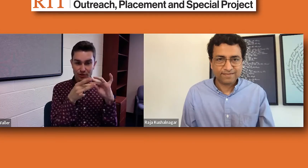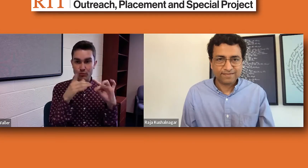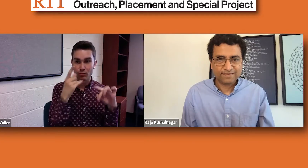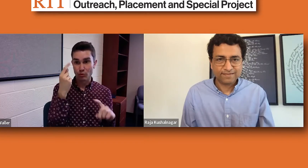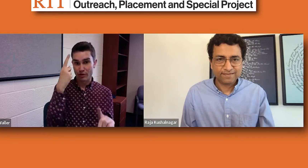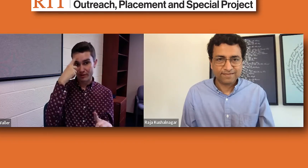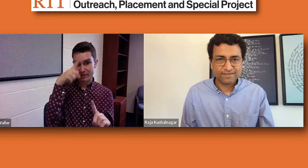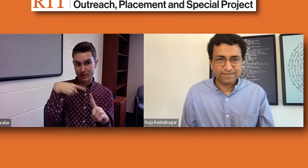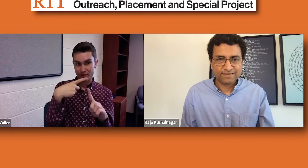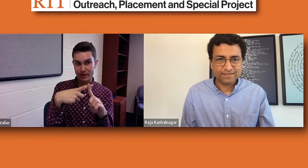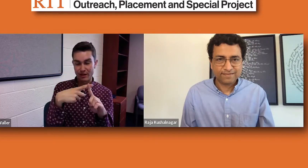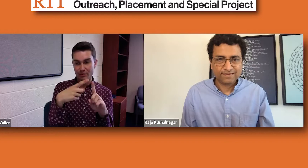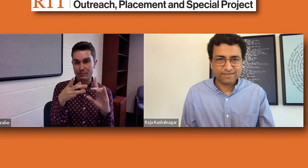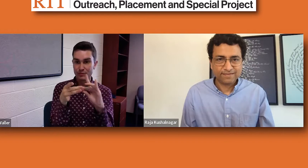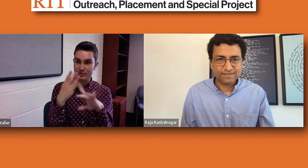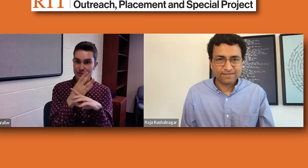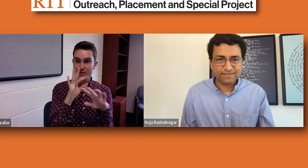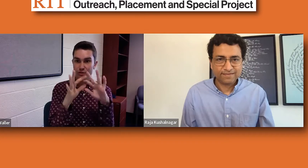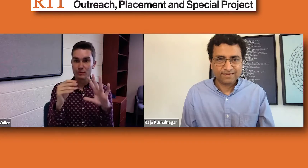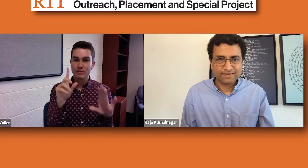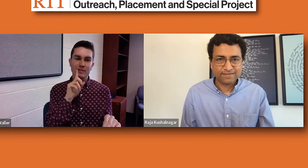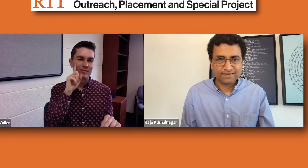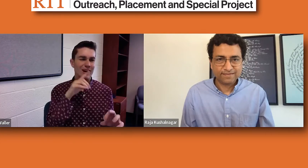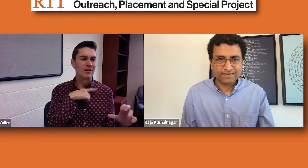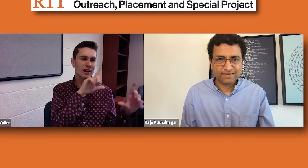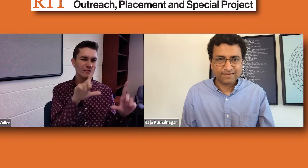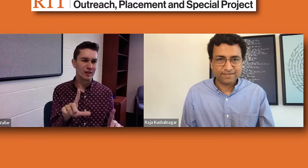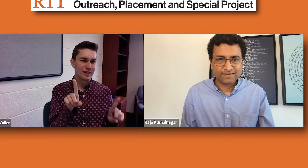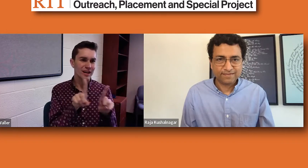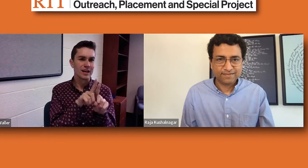we negotiate that relationship between, you know, interpreters and Deaf people.